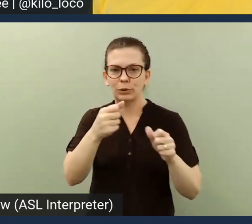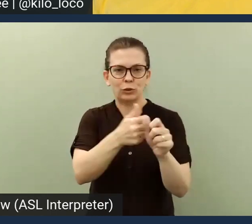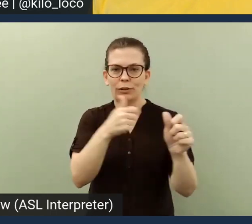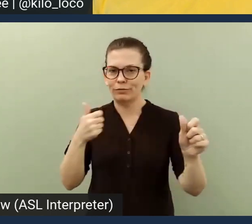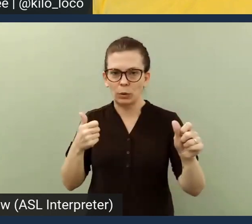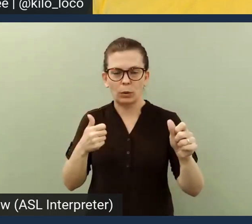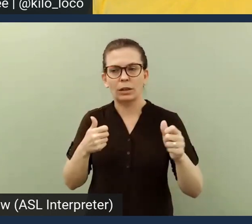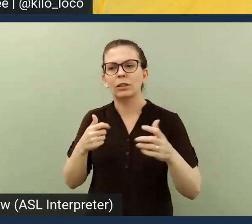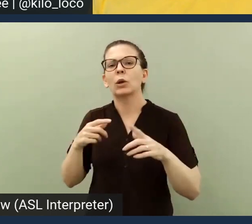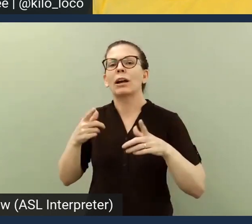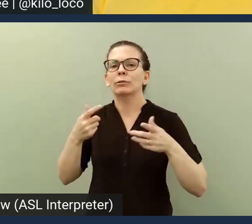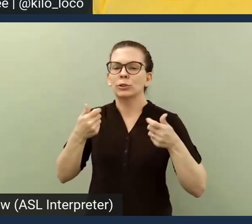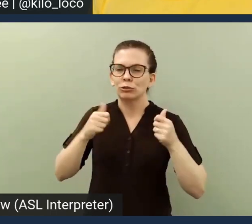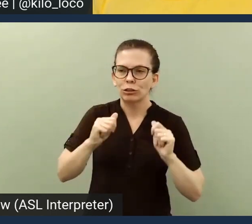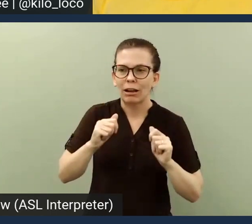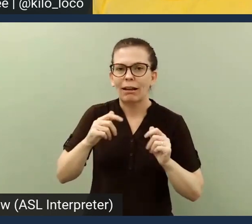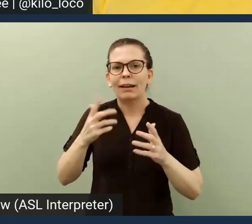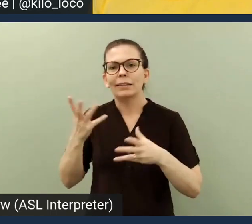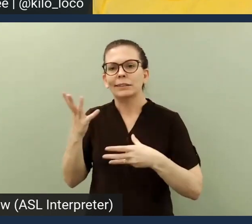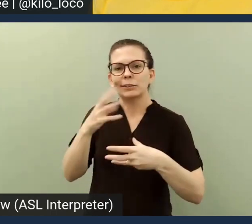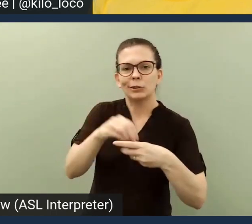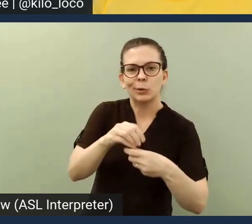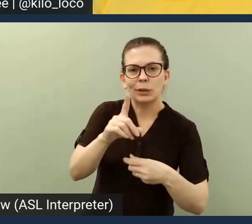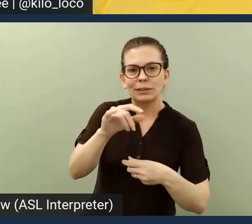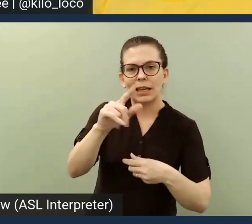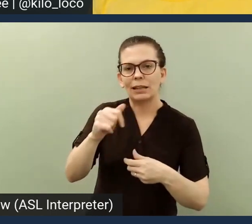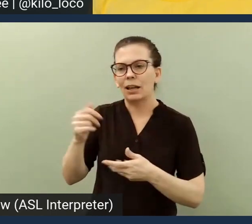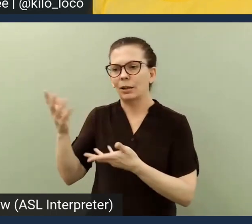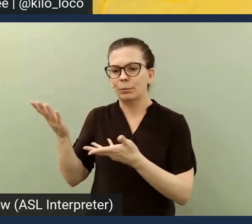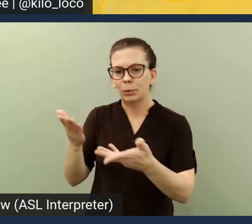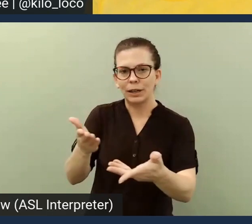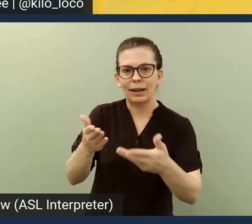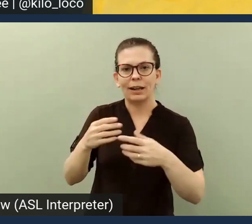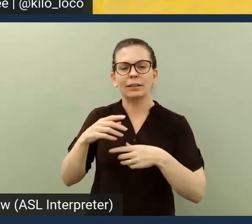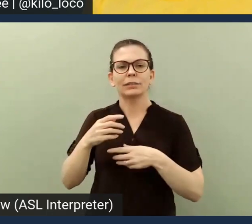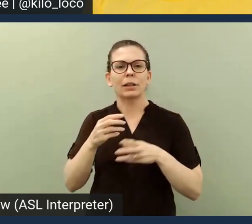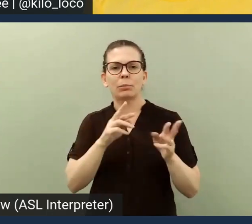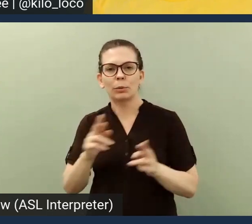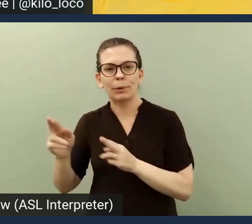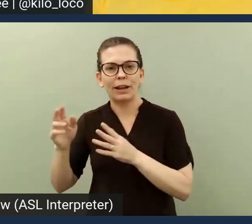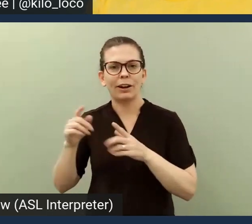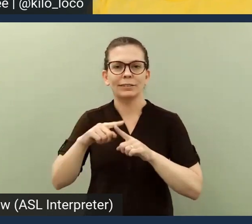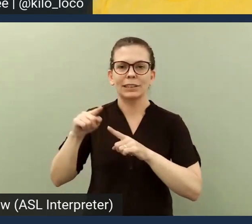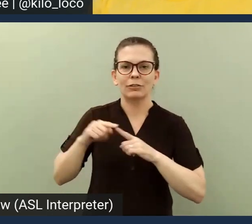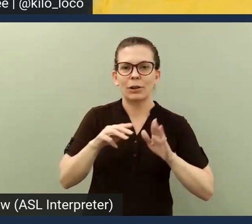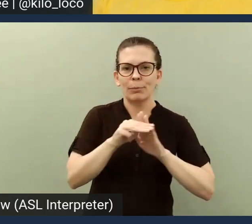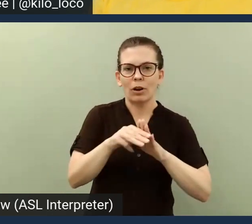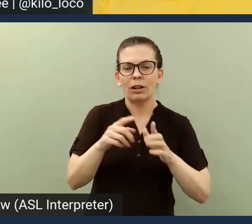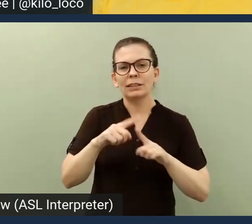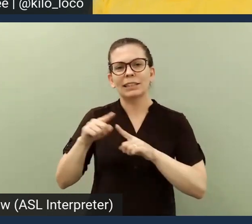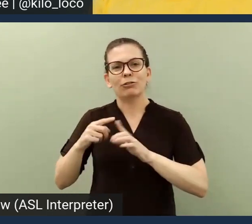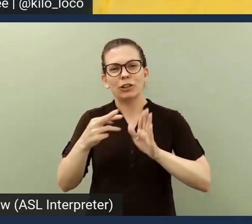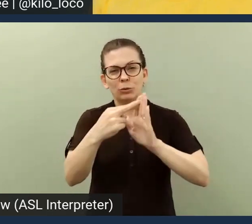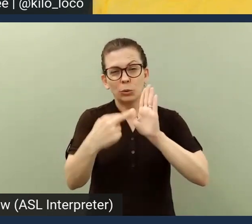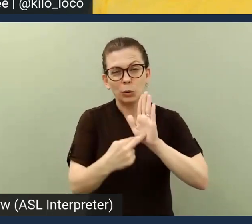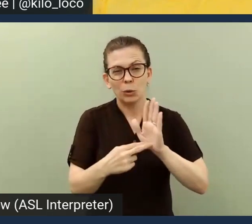different ways of preparing your data, then different model types for each different model, different parameters, then when it comes to deployment,